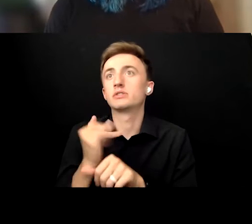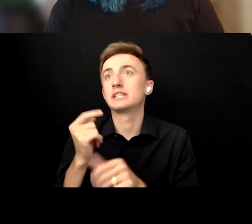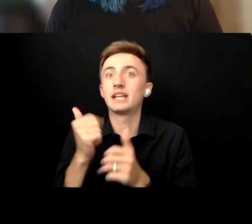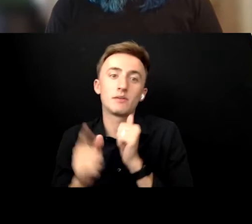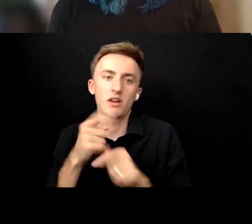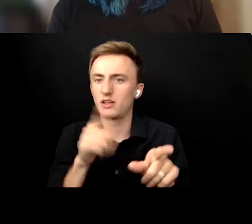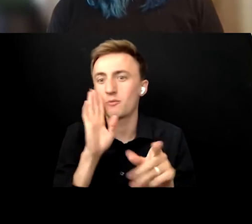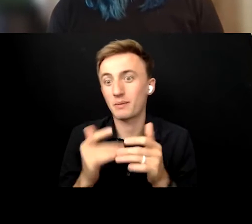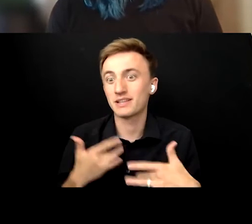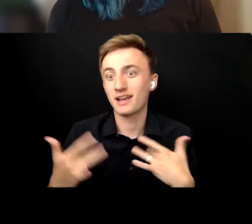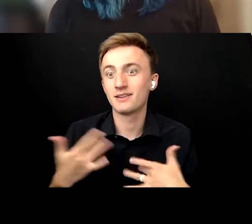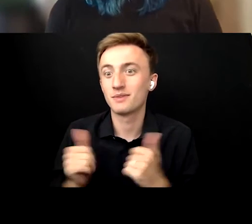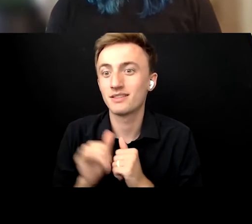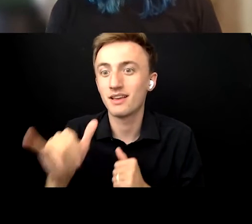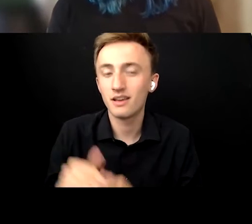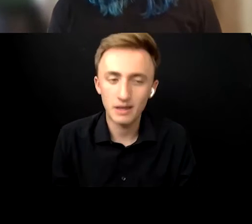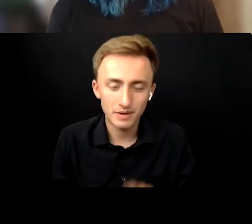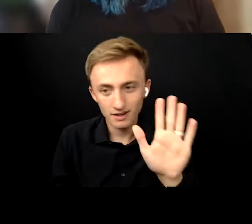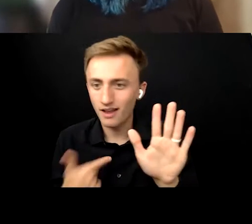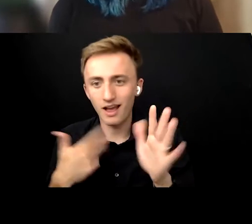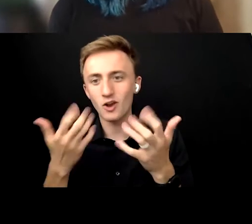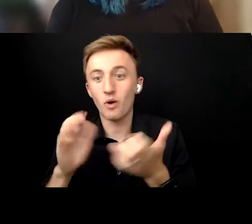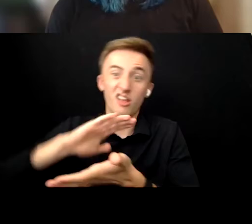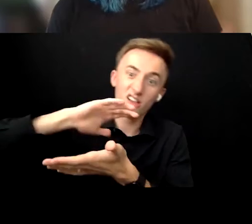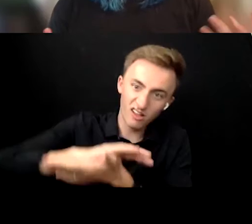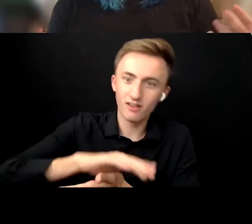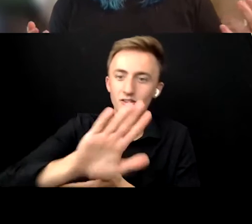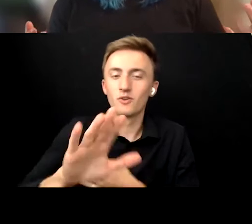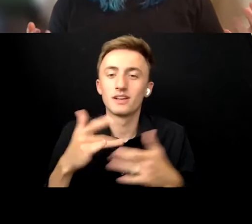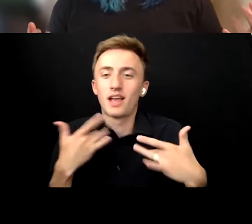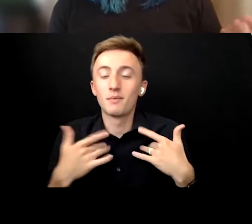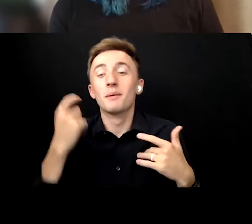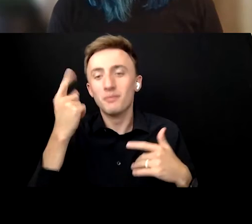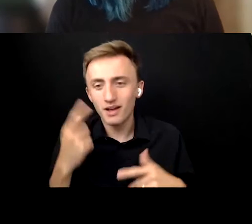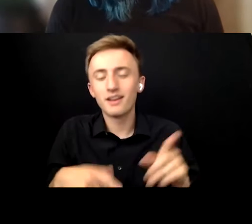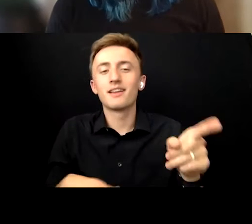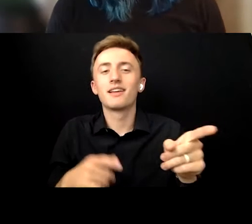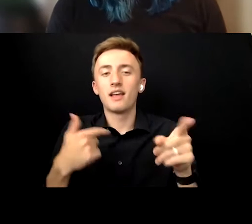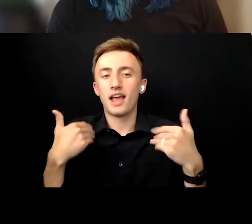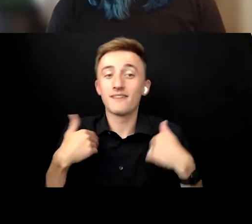that. I don't want to squash her excitement about it. However, there is a time and a place for aria,